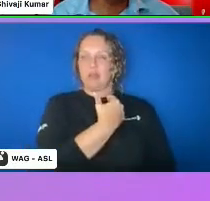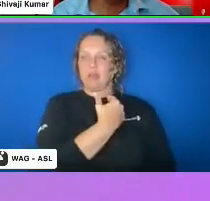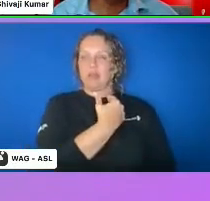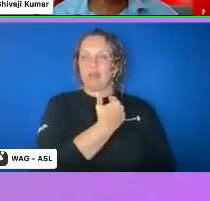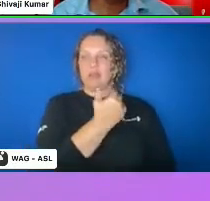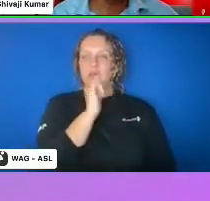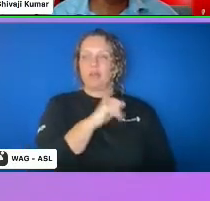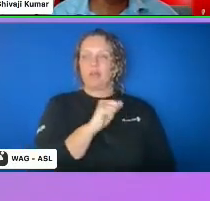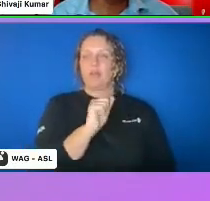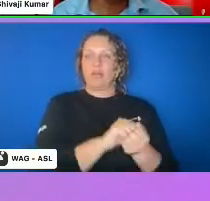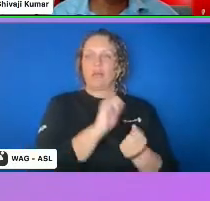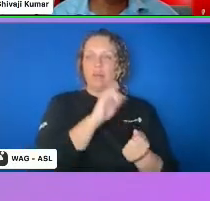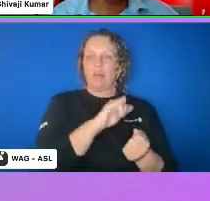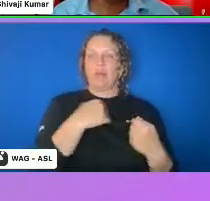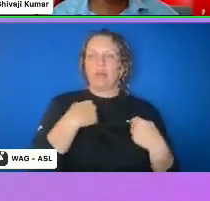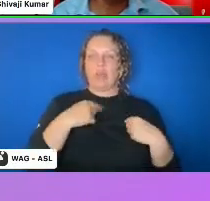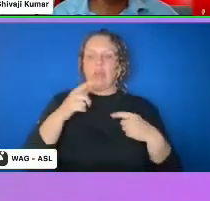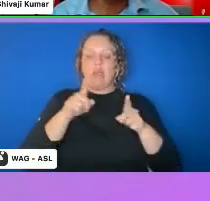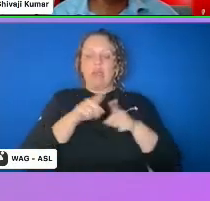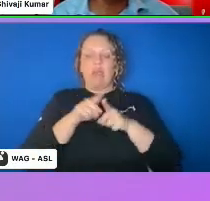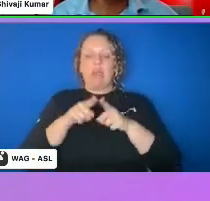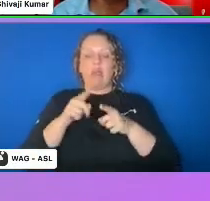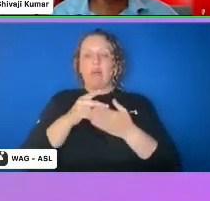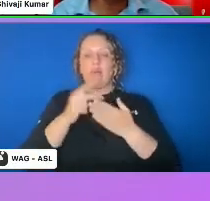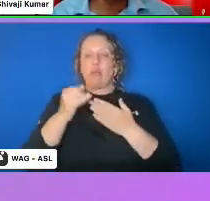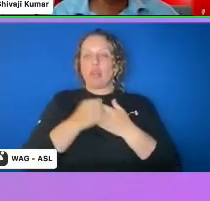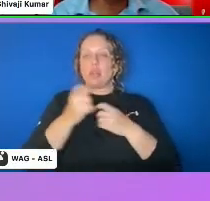As a project manager, product owner,